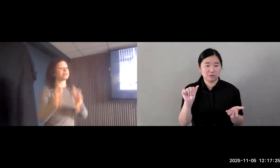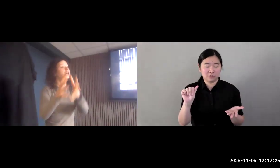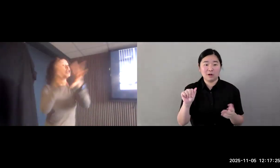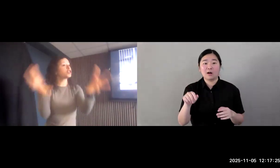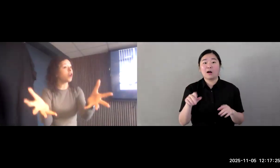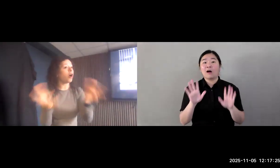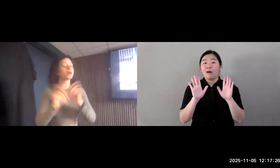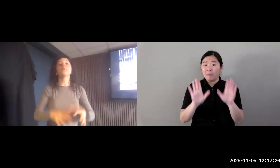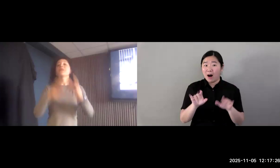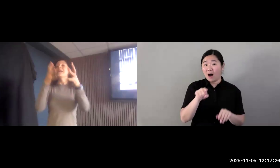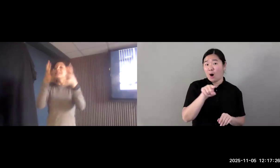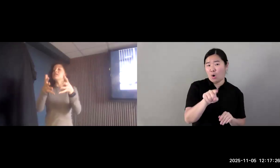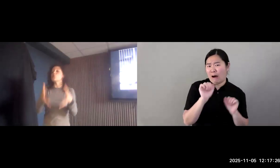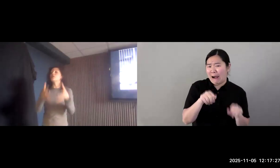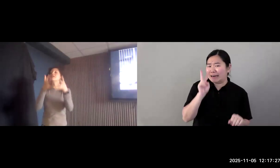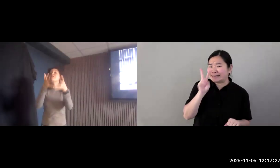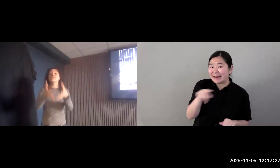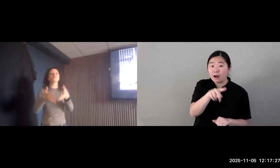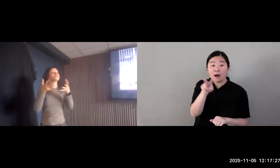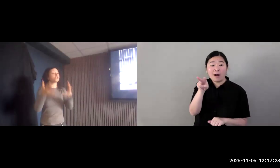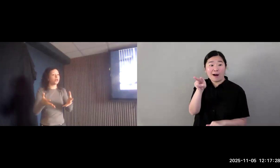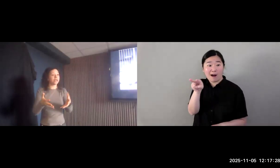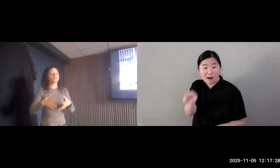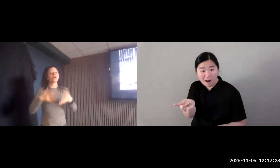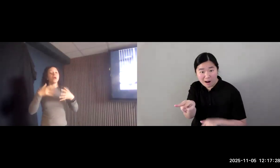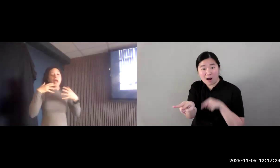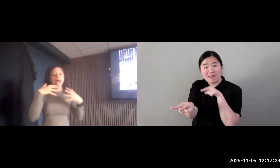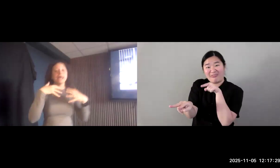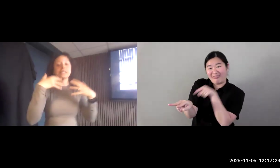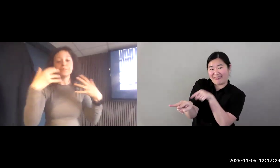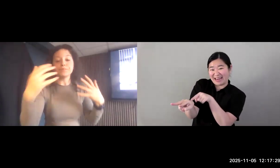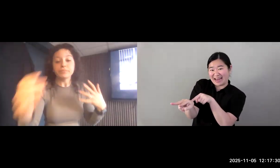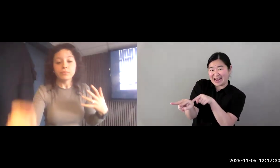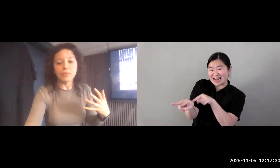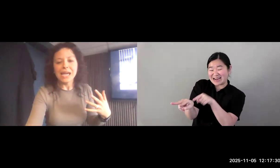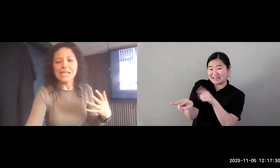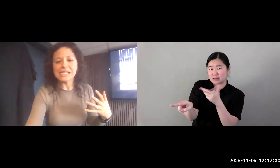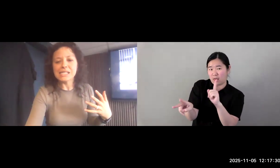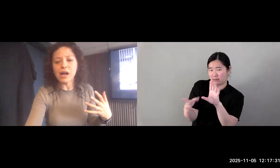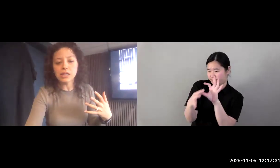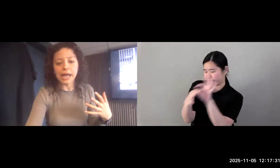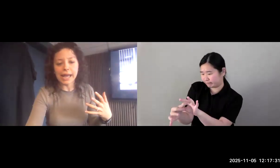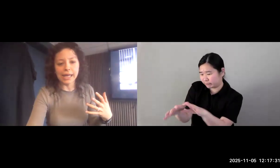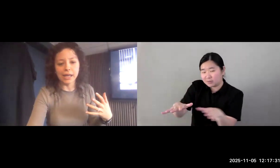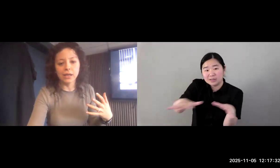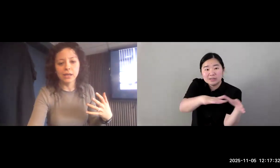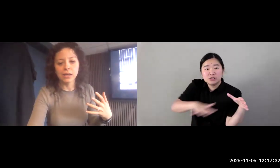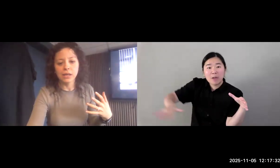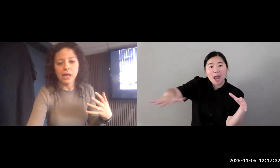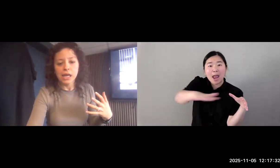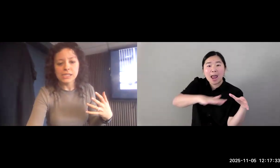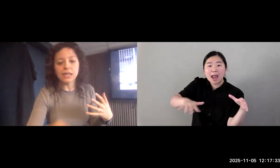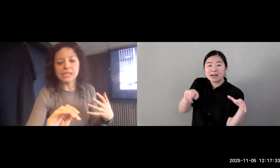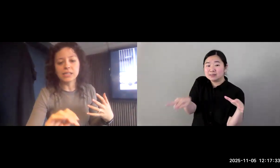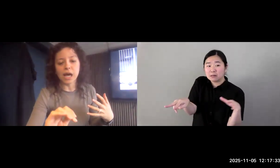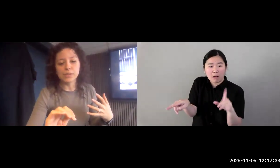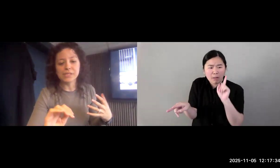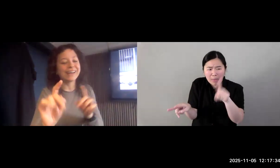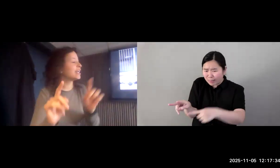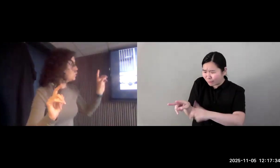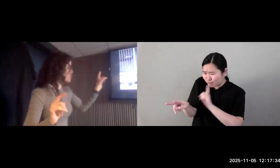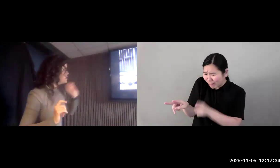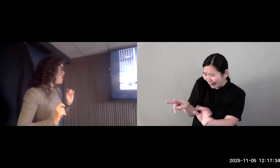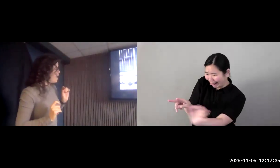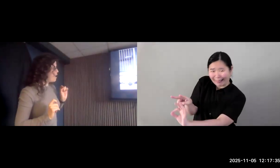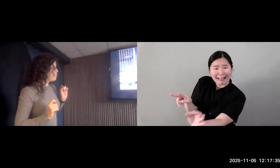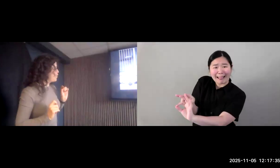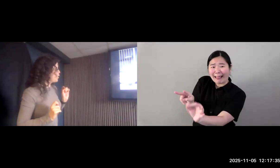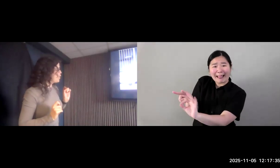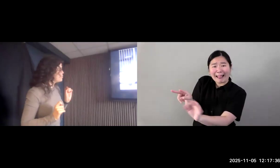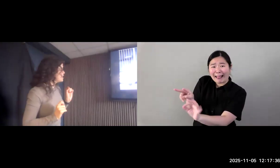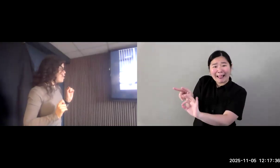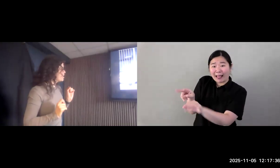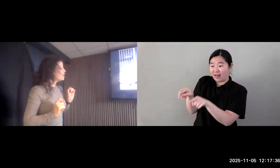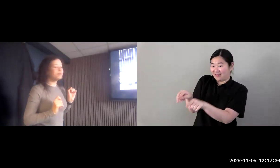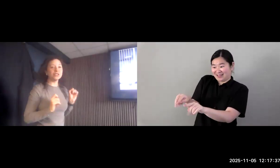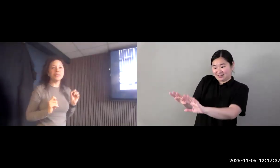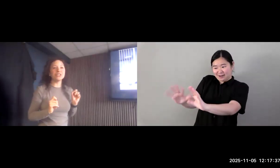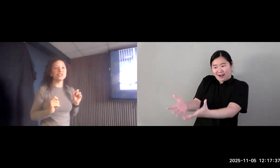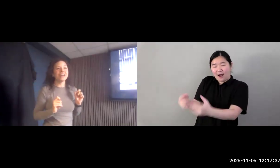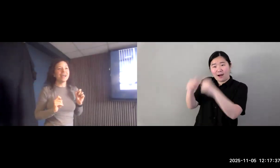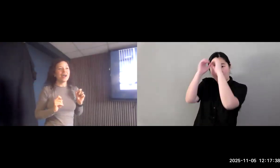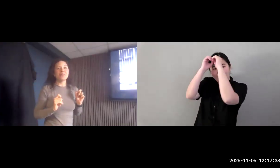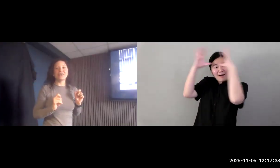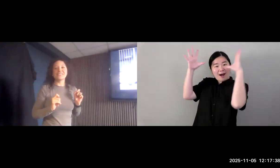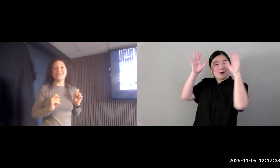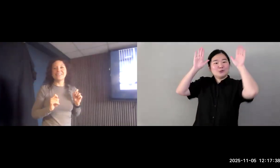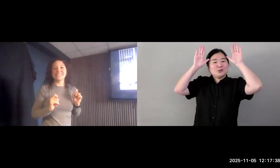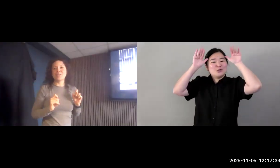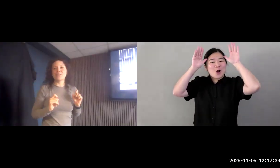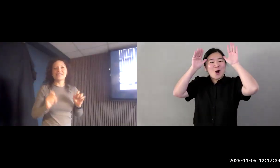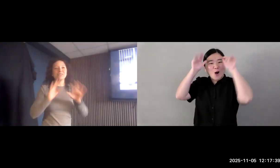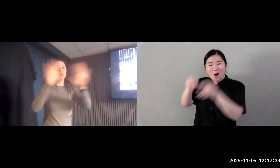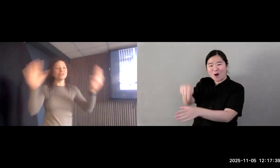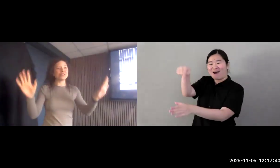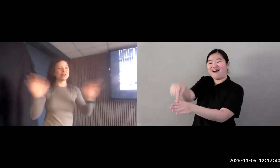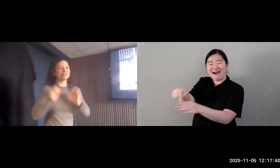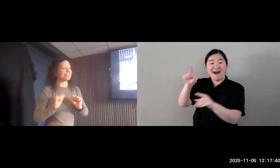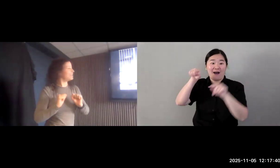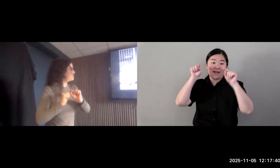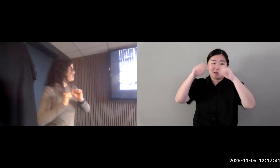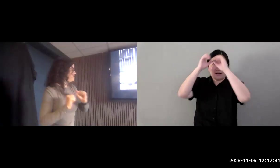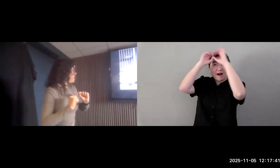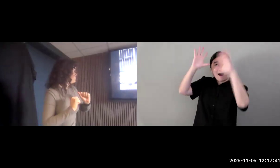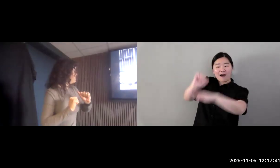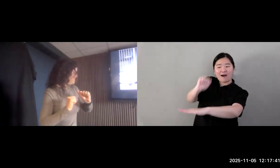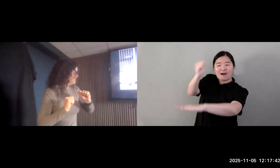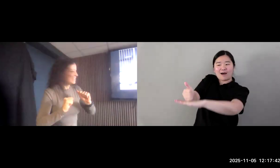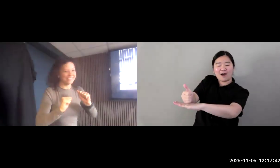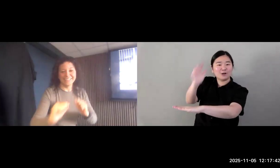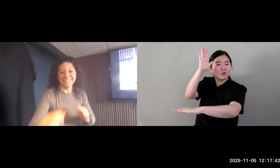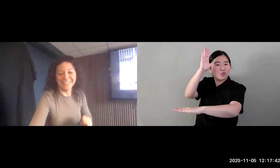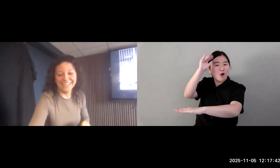to the dog. This is called invisible surrogate. And it's not a sign type, per se, and I included a photo of my dog, Mish Mish, because he is the cutest and you all deserve to see it today.